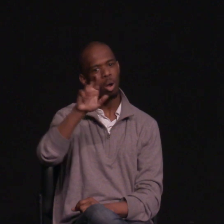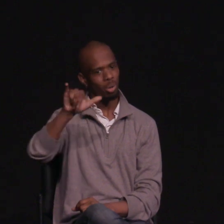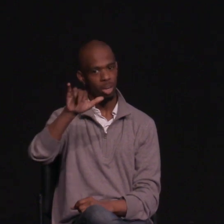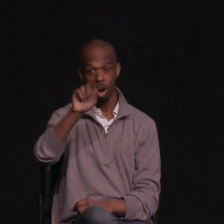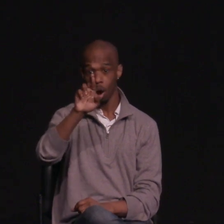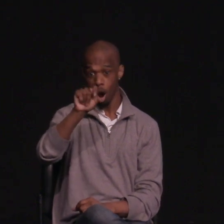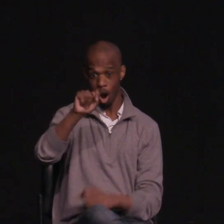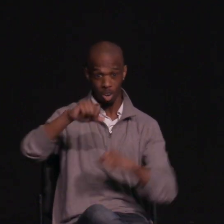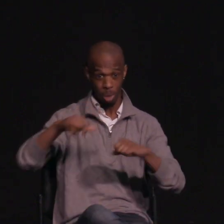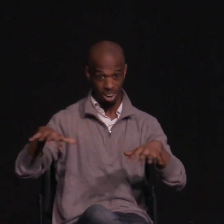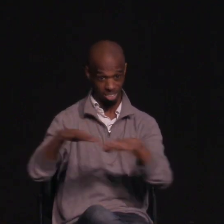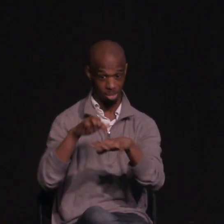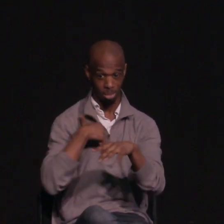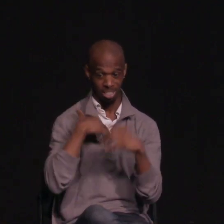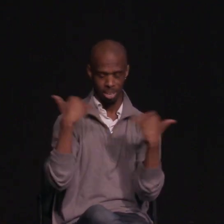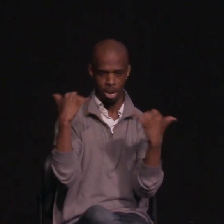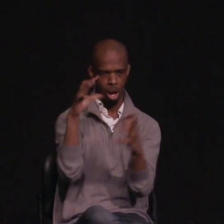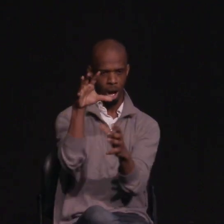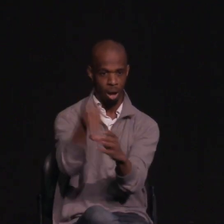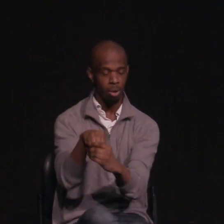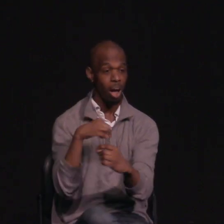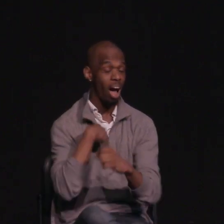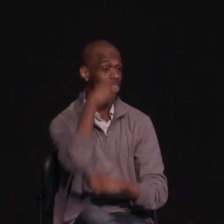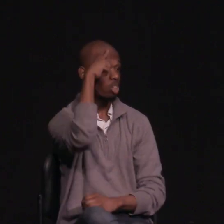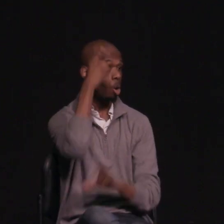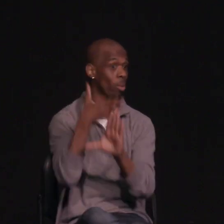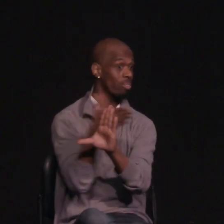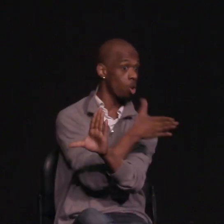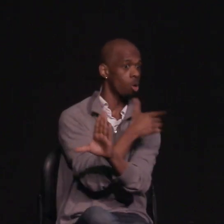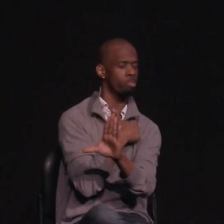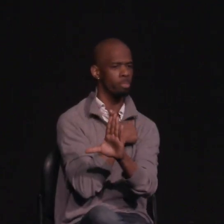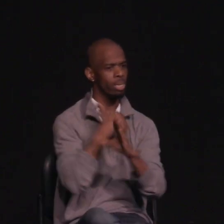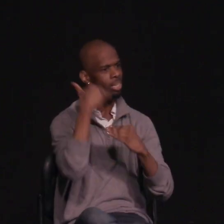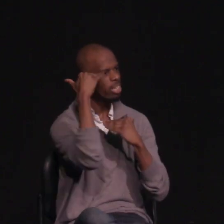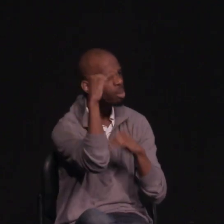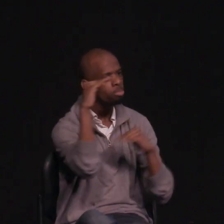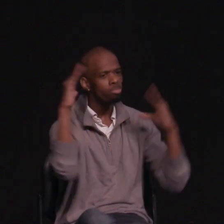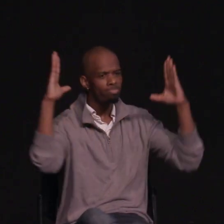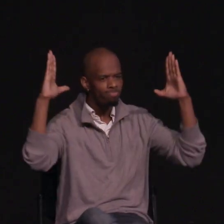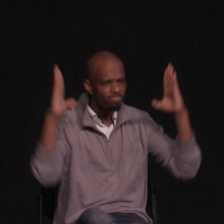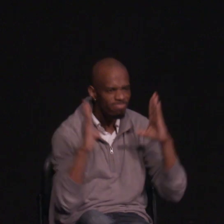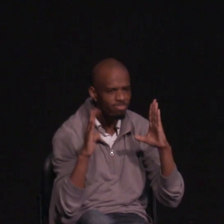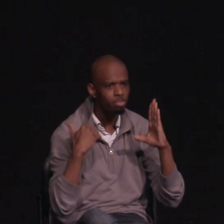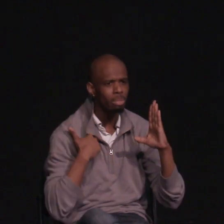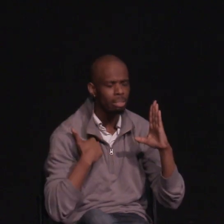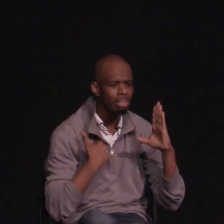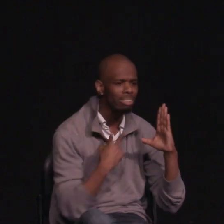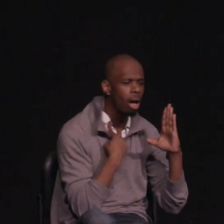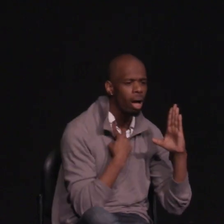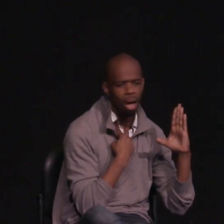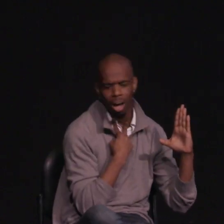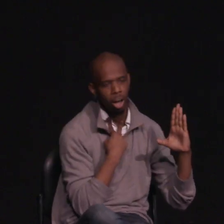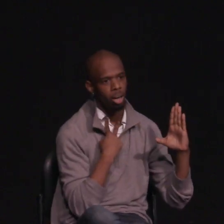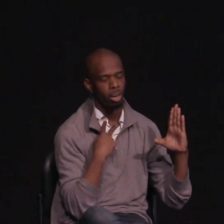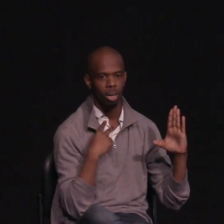showed up as a creative and change-maker. I thought I had peaked. I'd like to quickly shout out three important people who gave